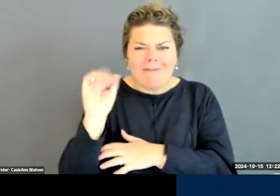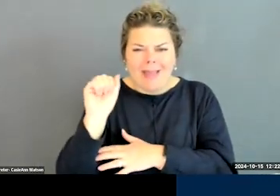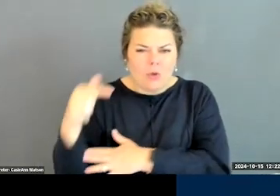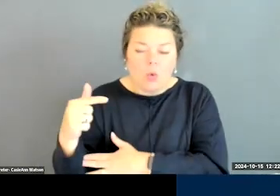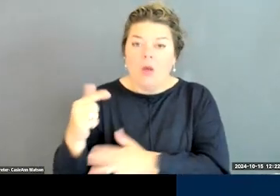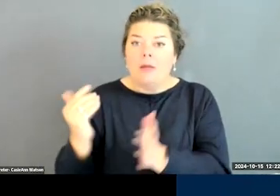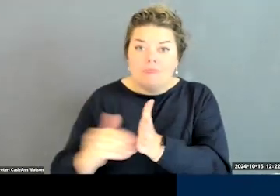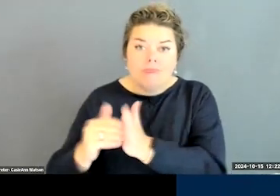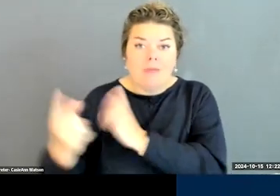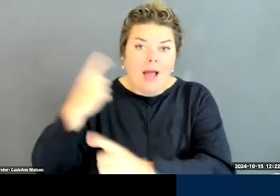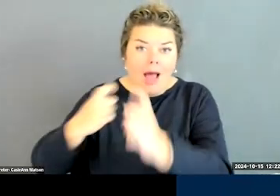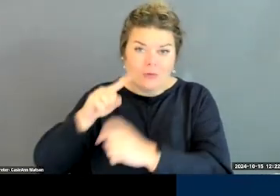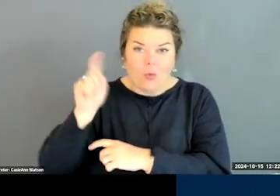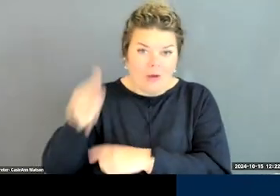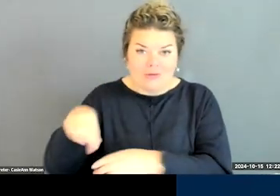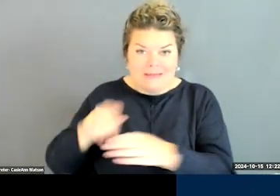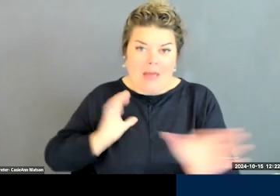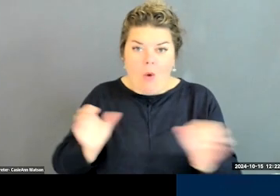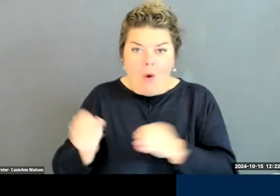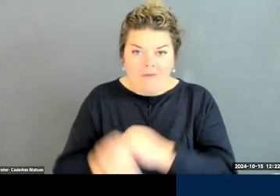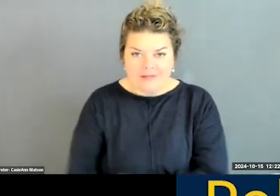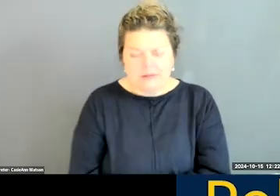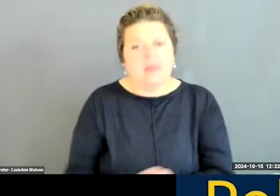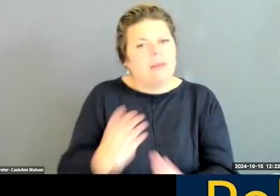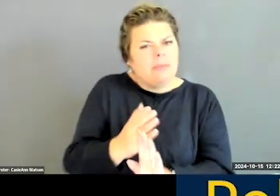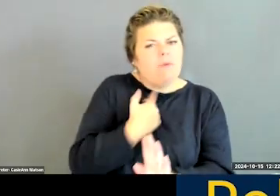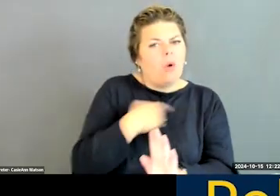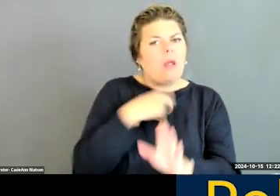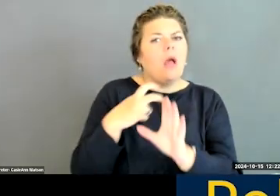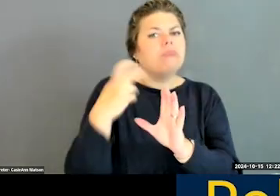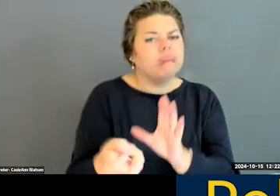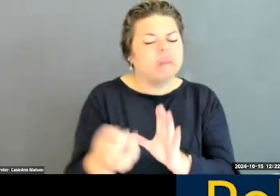that we receive in our office. But before we do so, I have another poll for you.